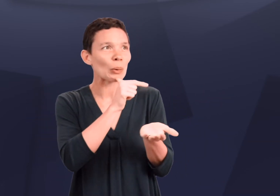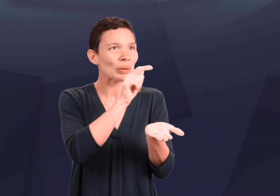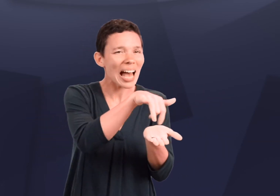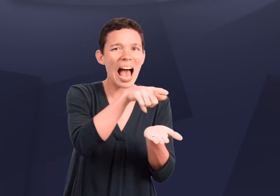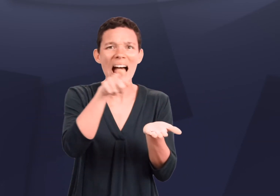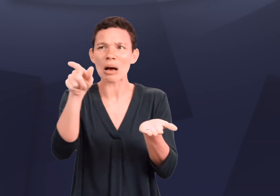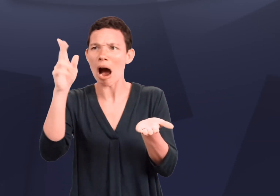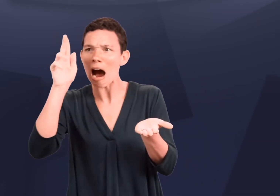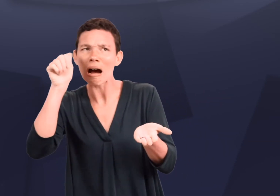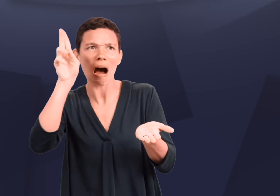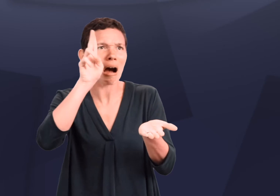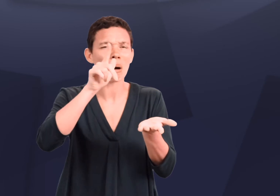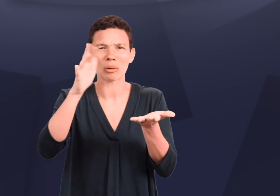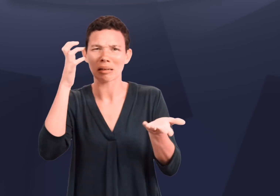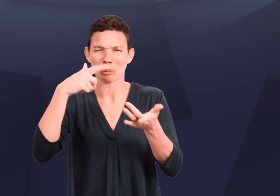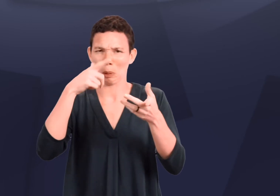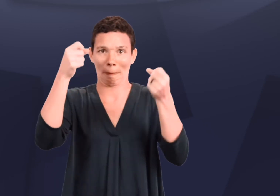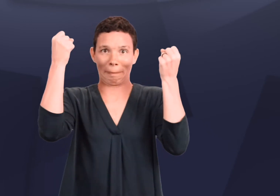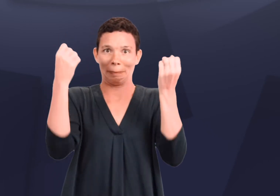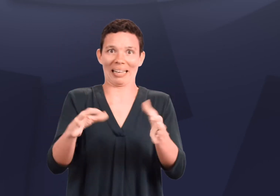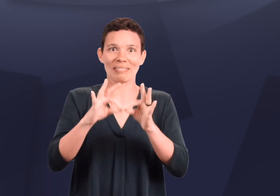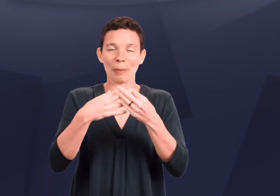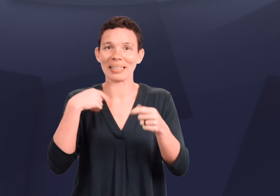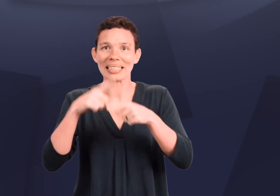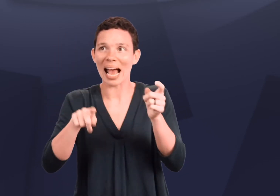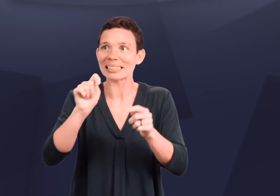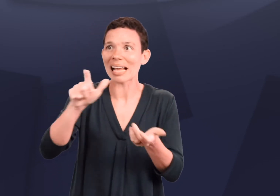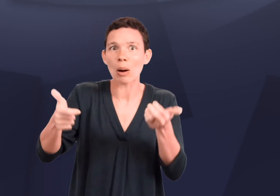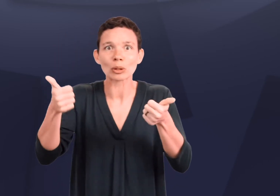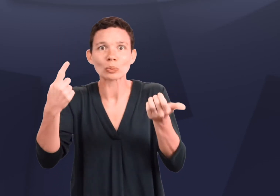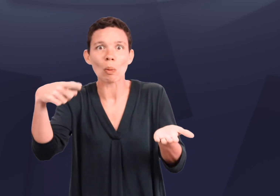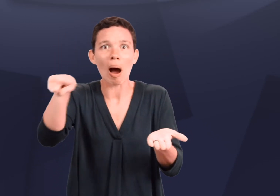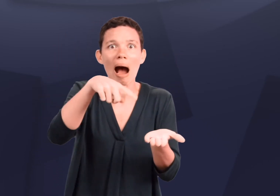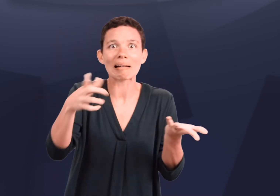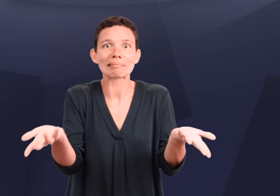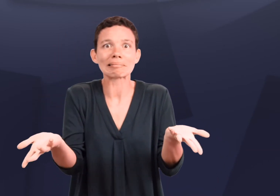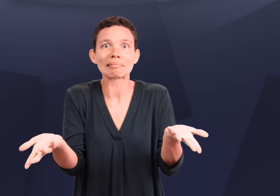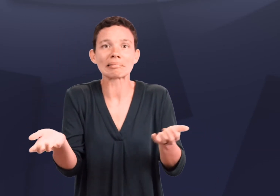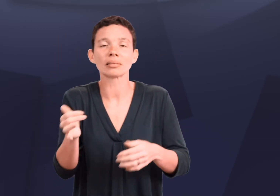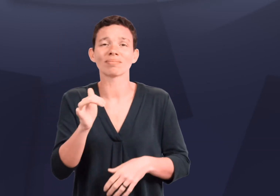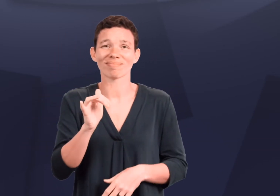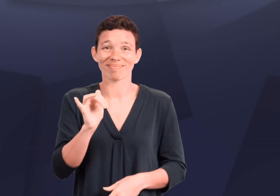Or, your family is really big with so many people, it's really hard to keep track of who is who.